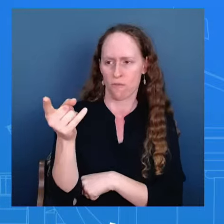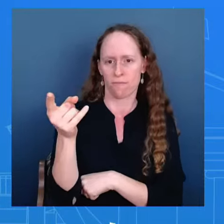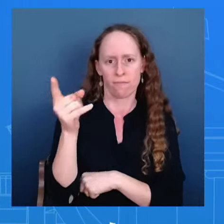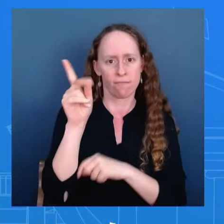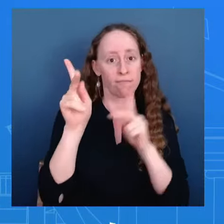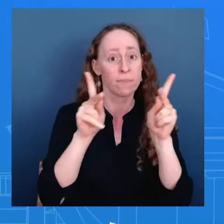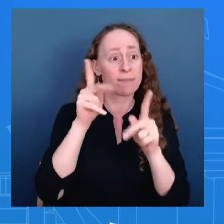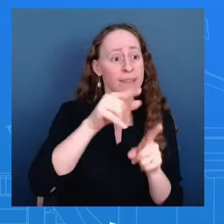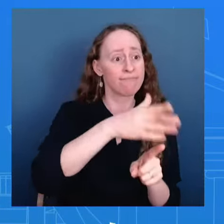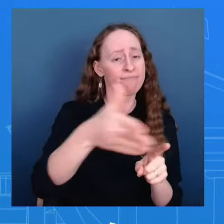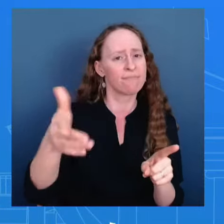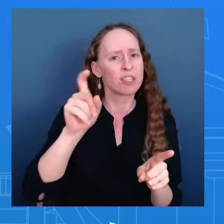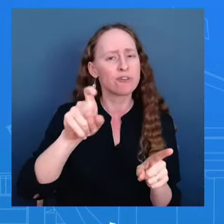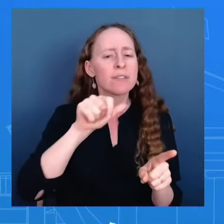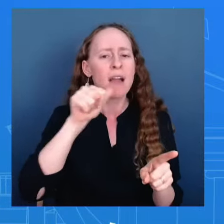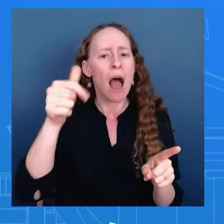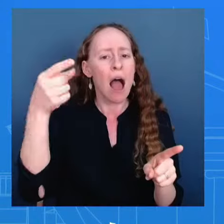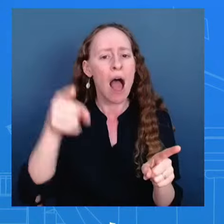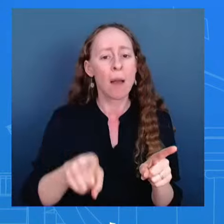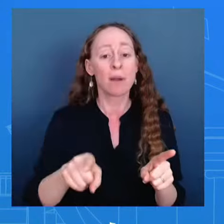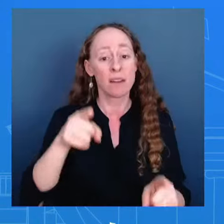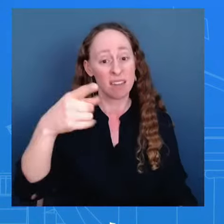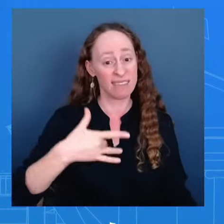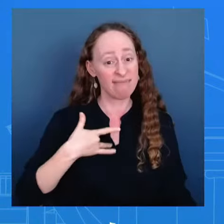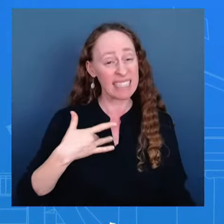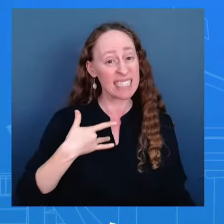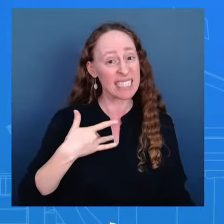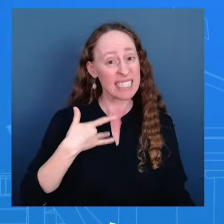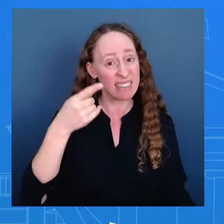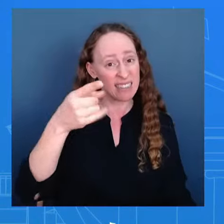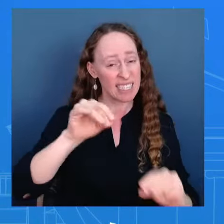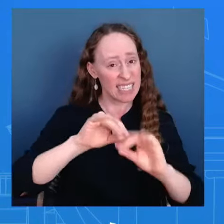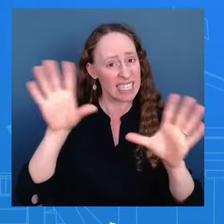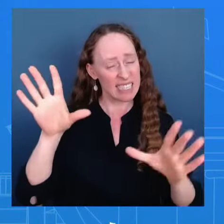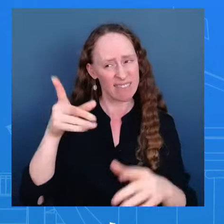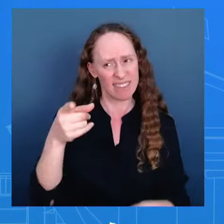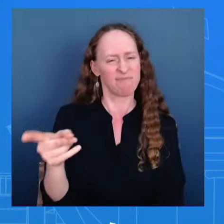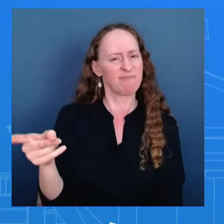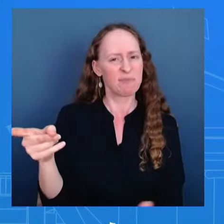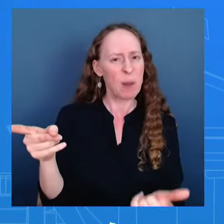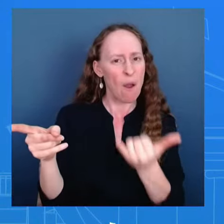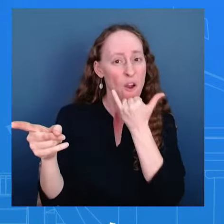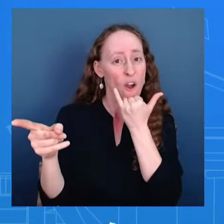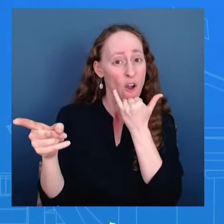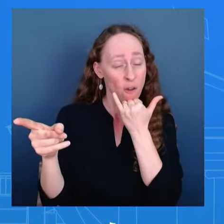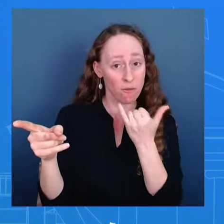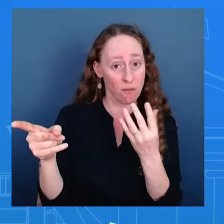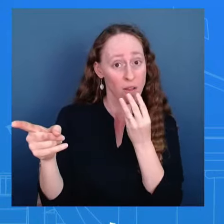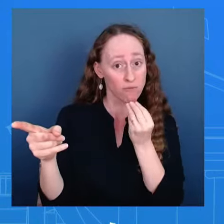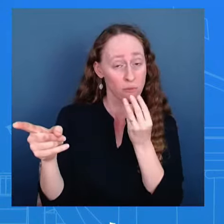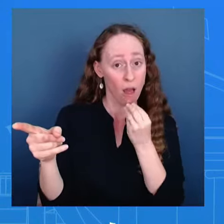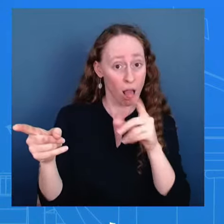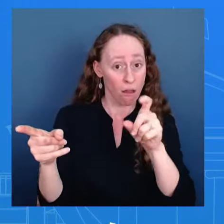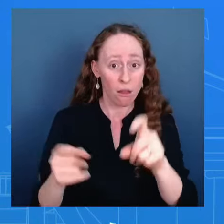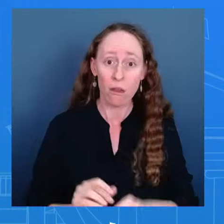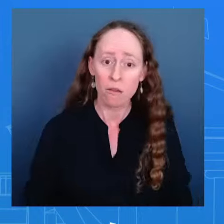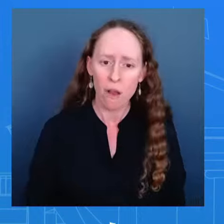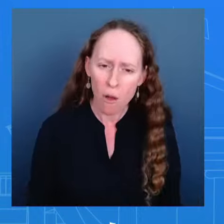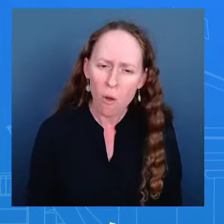Mr. Kirby: We certainly condemn the loss of life here, but there is an investigation going on and we want to make sure that the Israelis have a chance